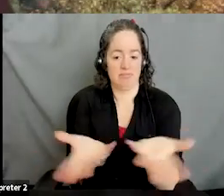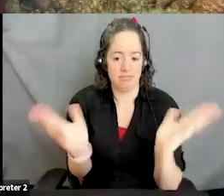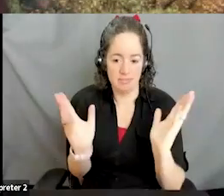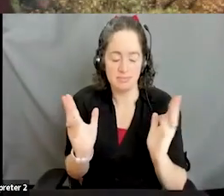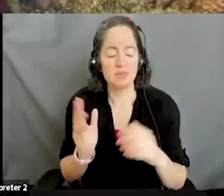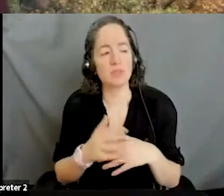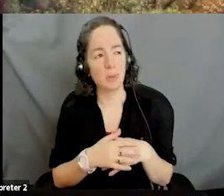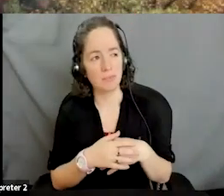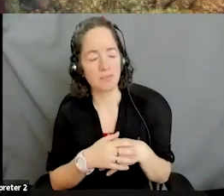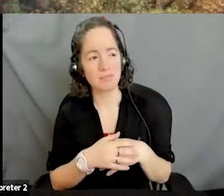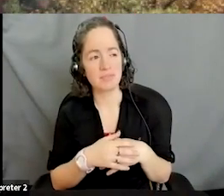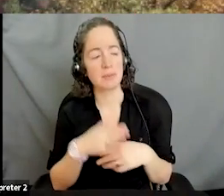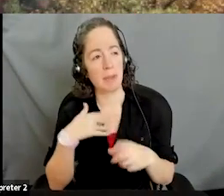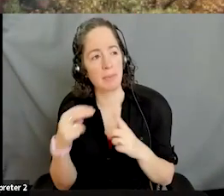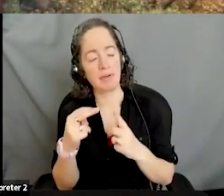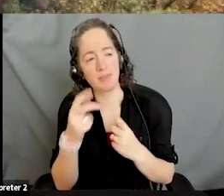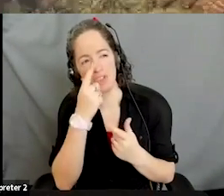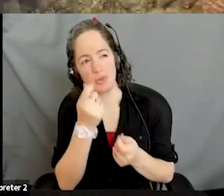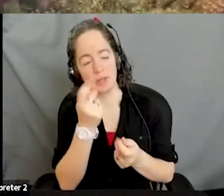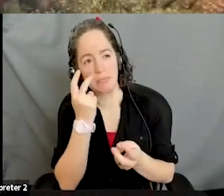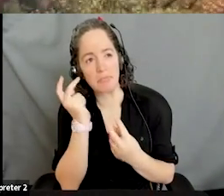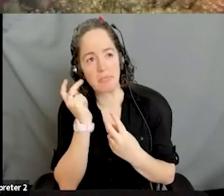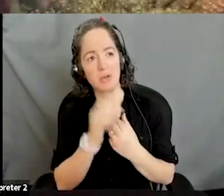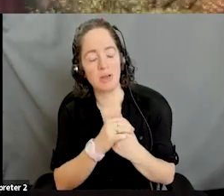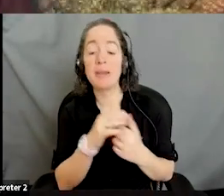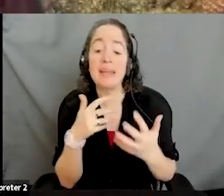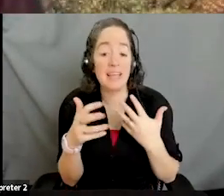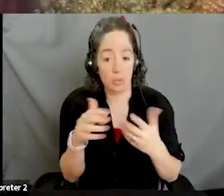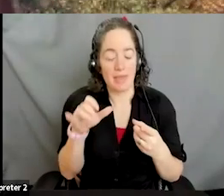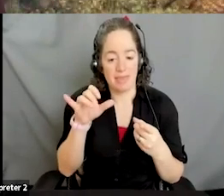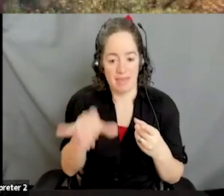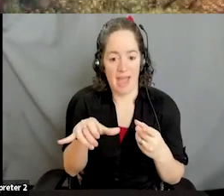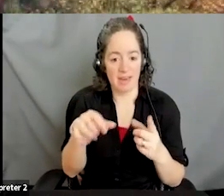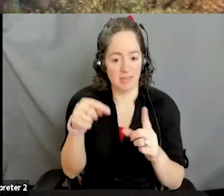This was our main point of contact with accessibility as a concern or as an interest.